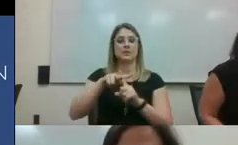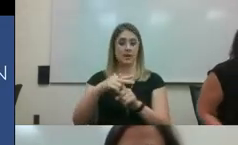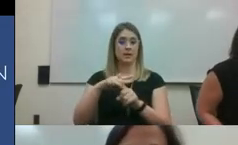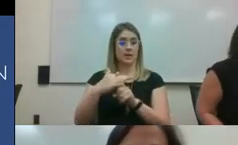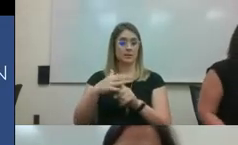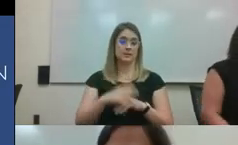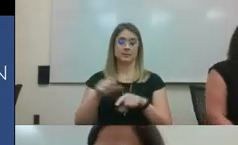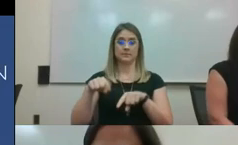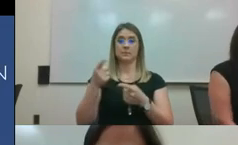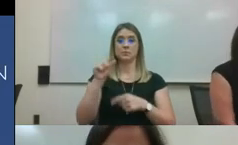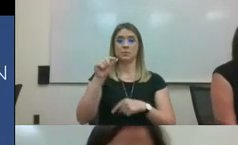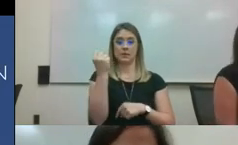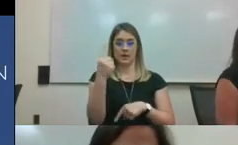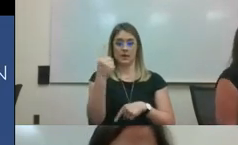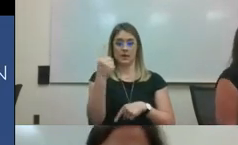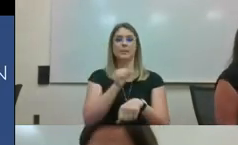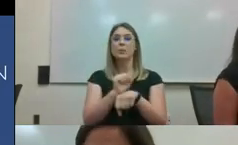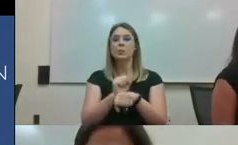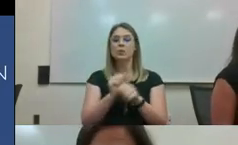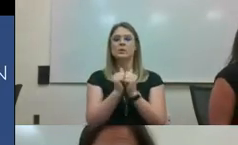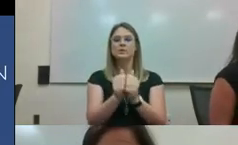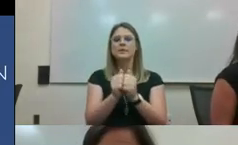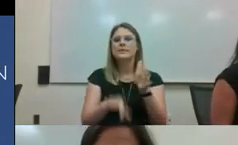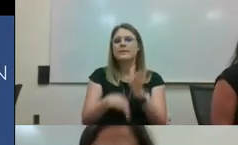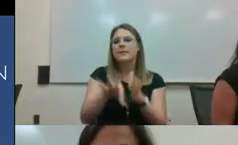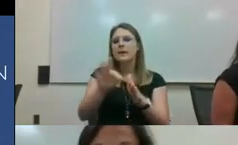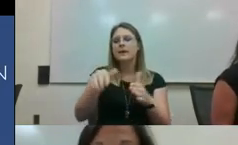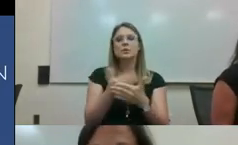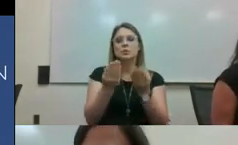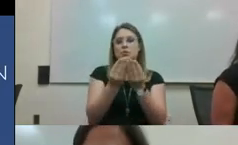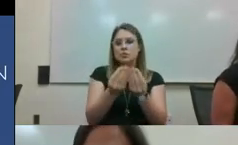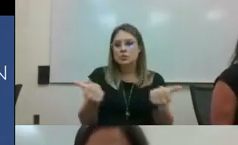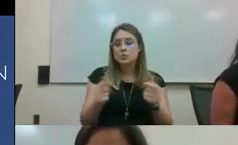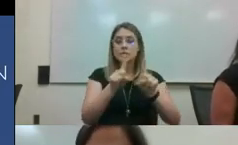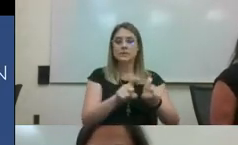Since 2011, we've been working together to source new solutions, test new ideas,